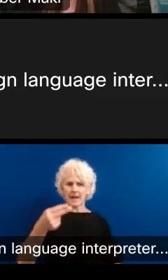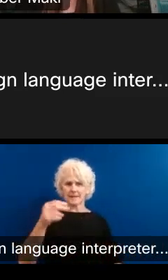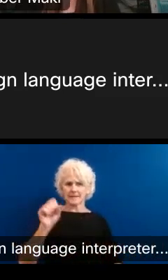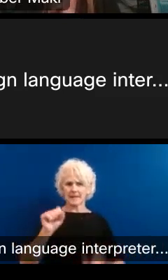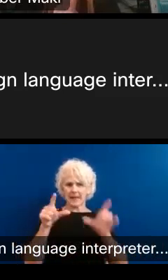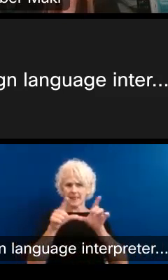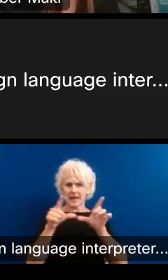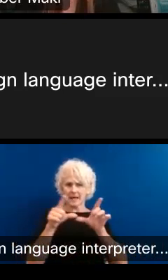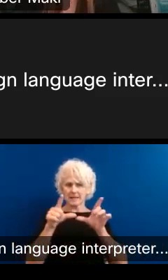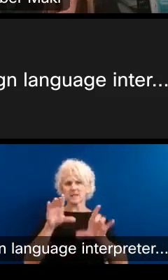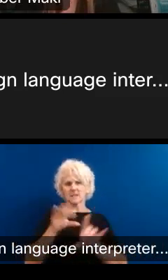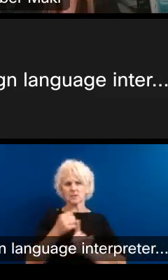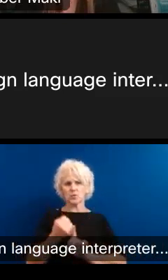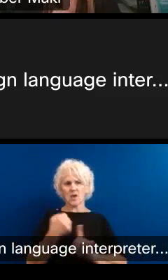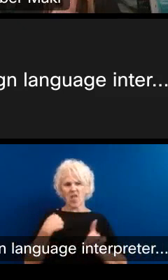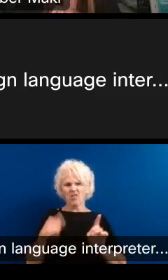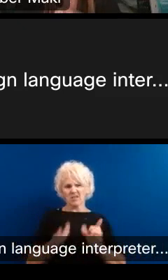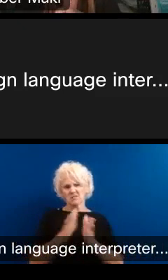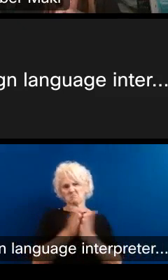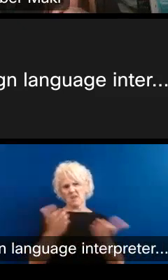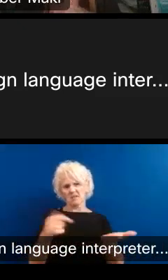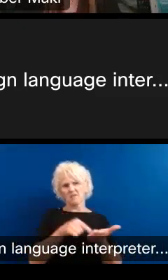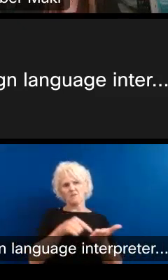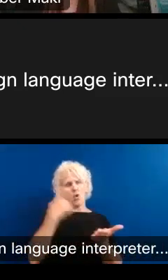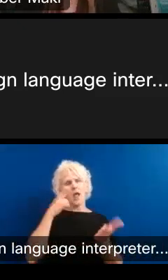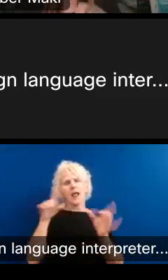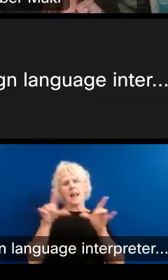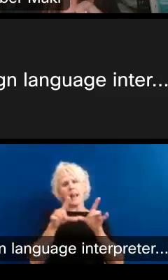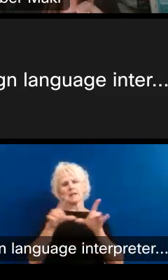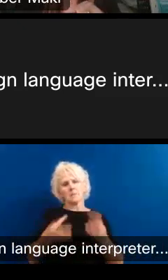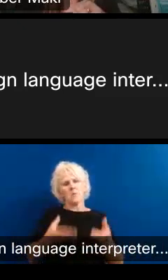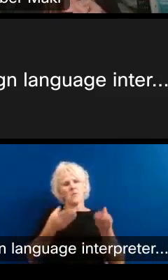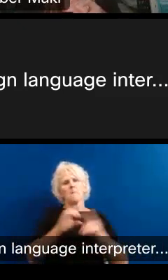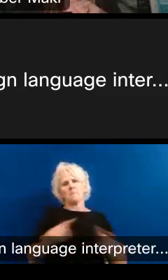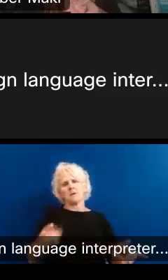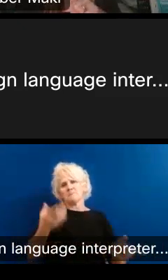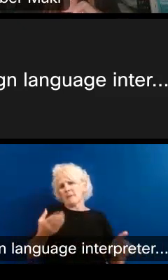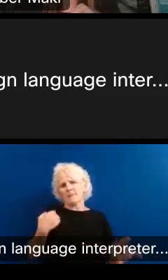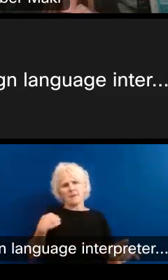designed for 245D license providers, however, it might be something you might want to be aware of